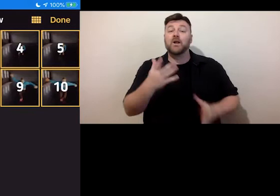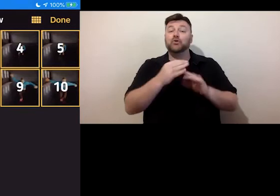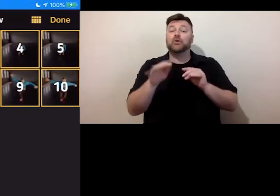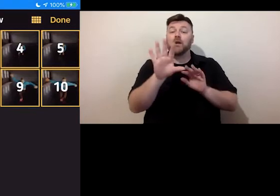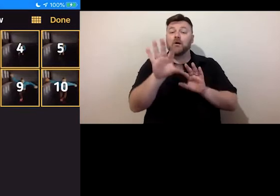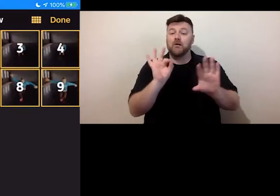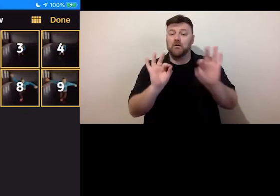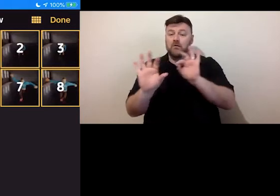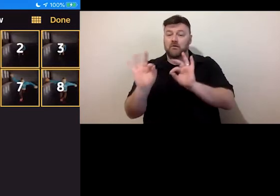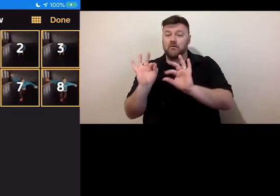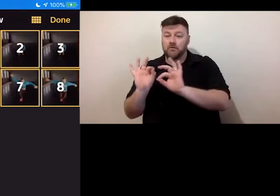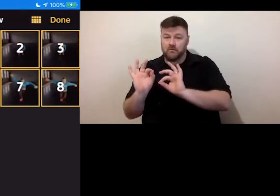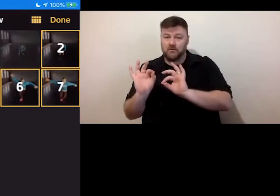So I might want to take out the three